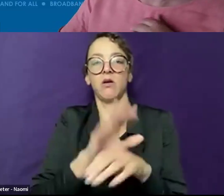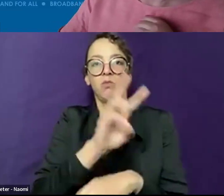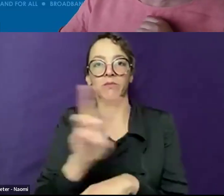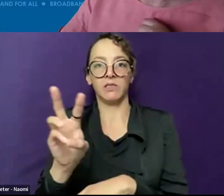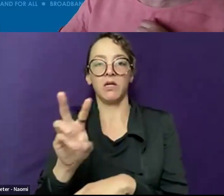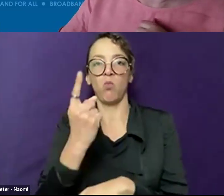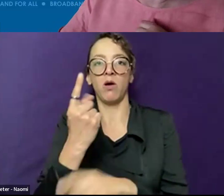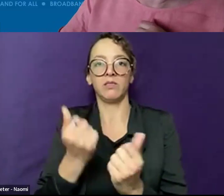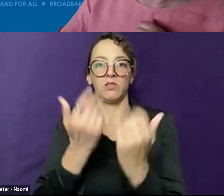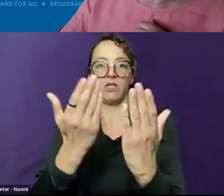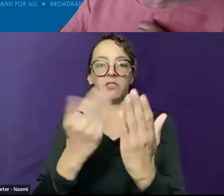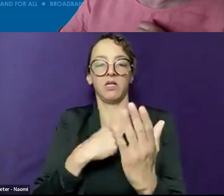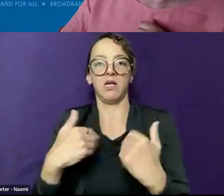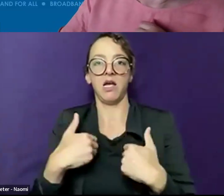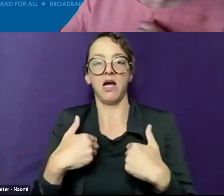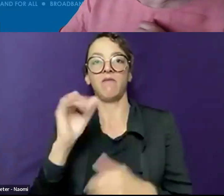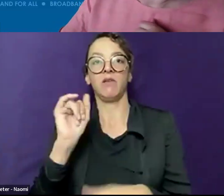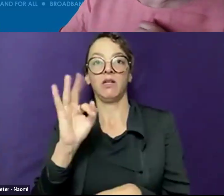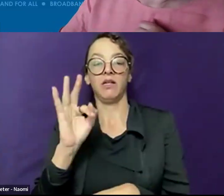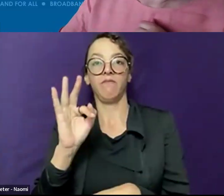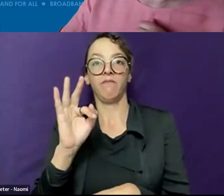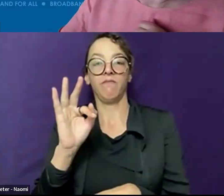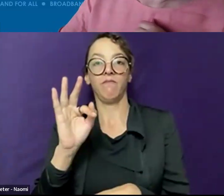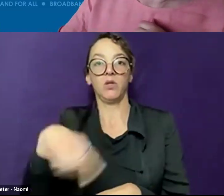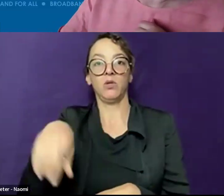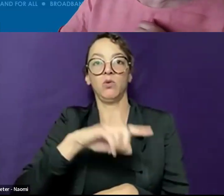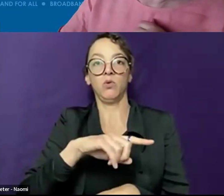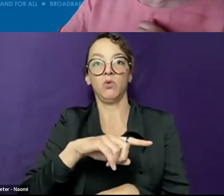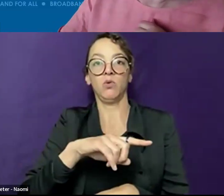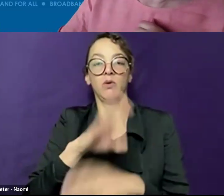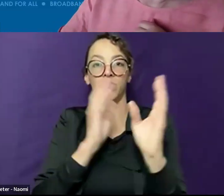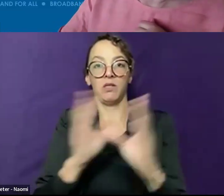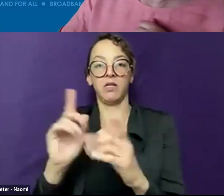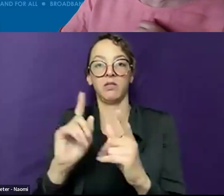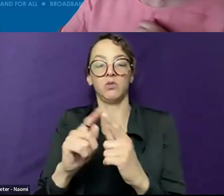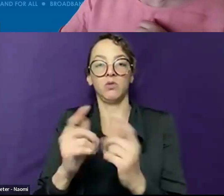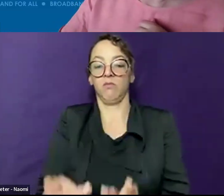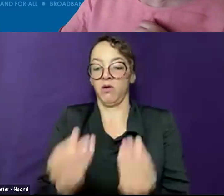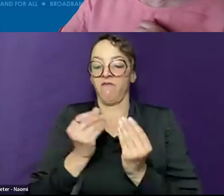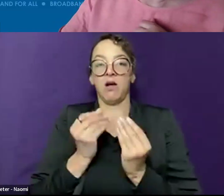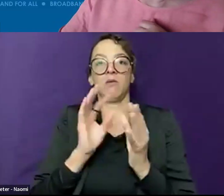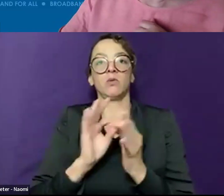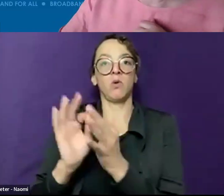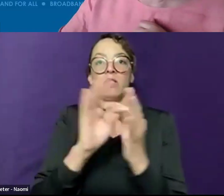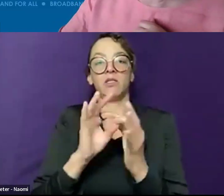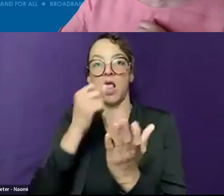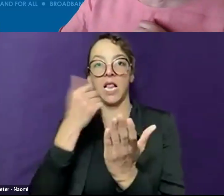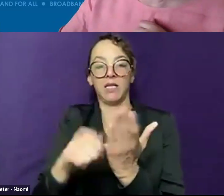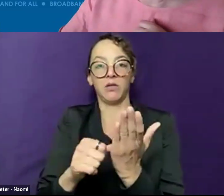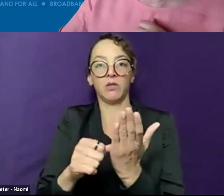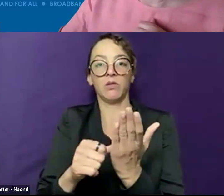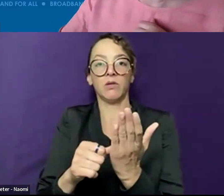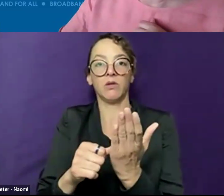have if you were going to you know, provide a coalition letter by section, that you know you